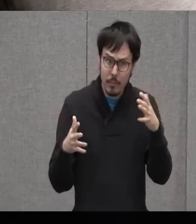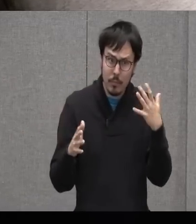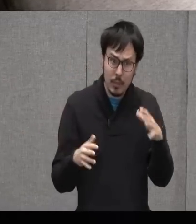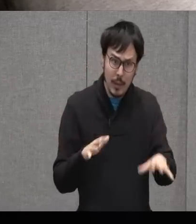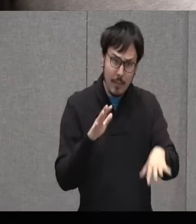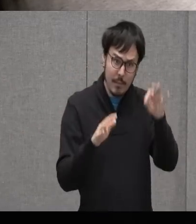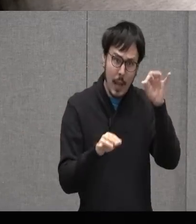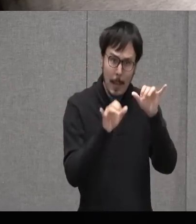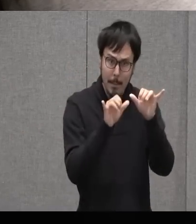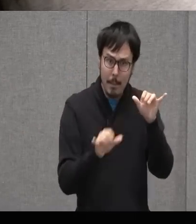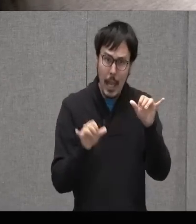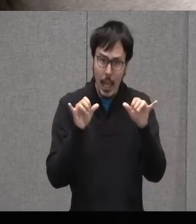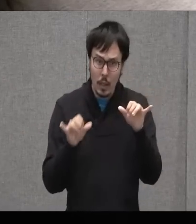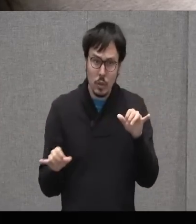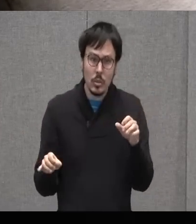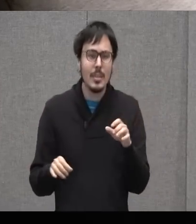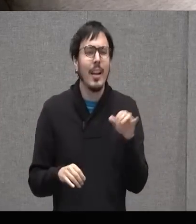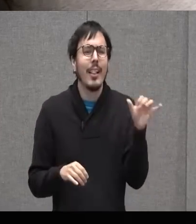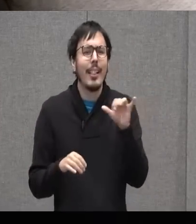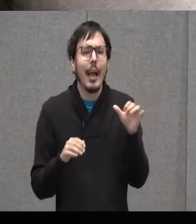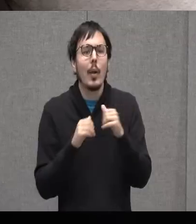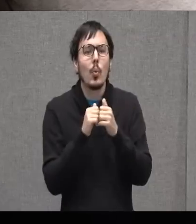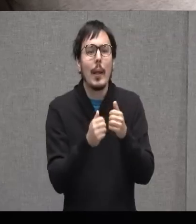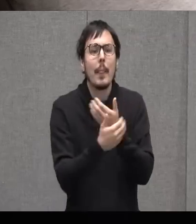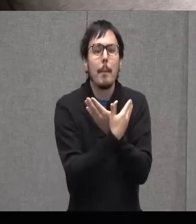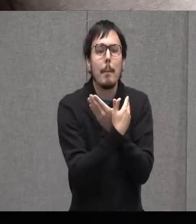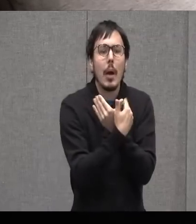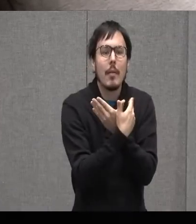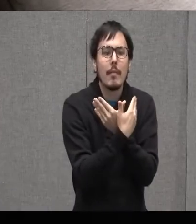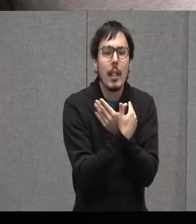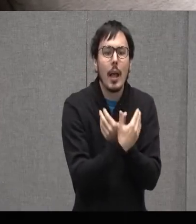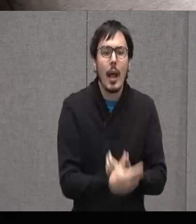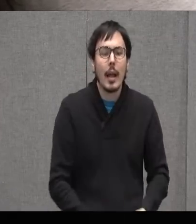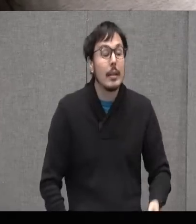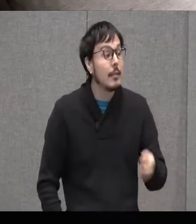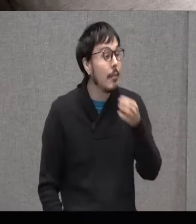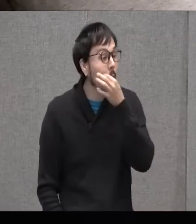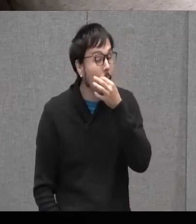Like butterflies or flowers, starfish or snowflakes?